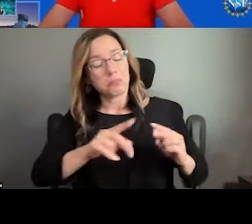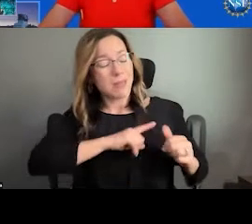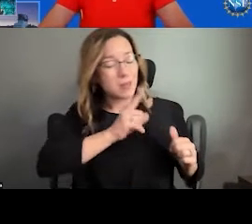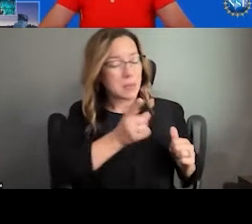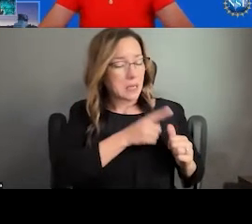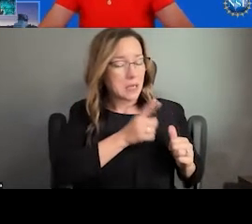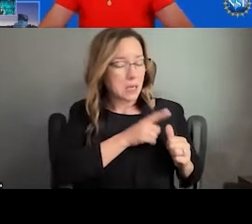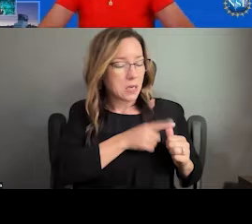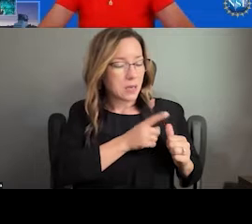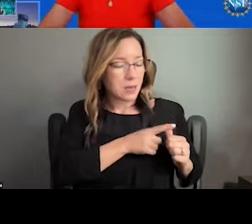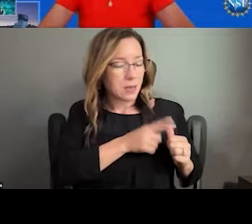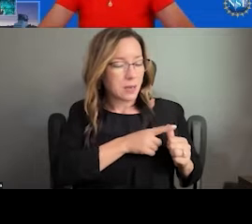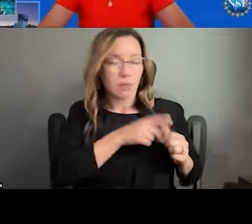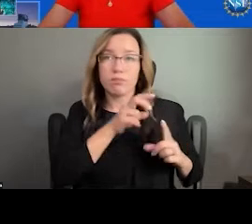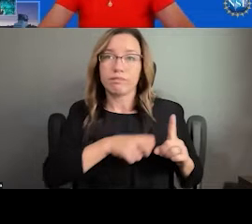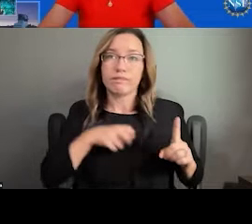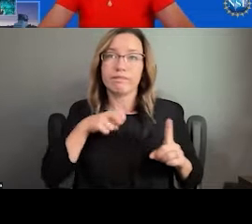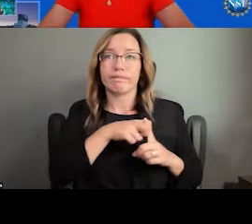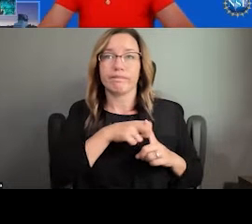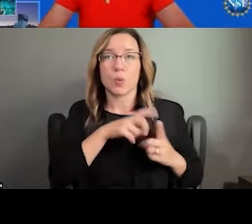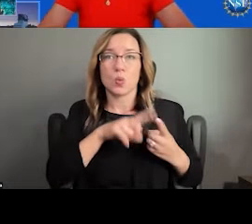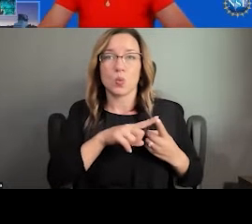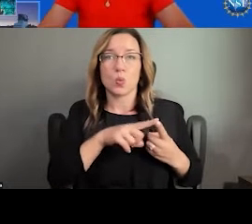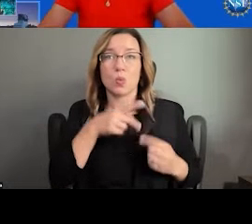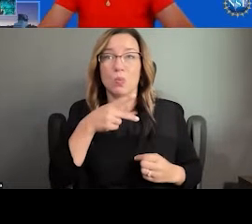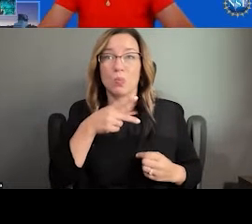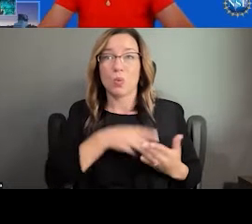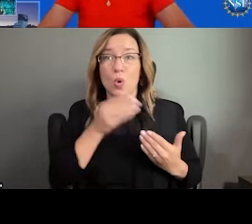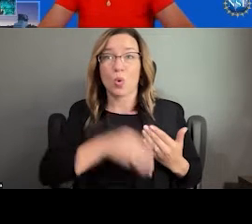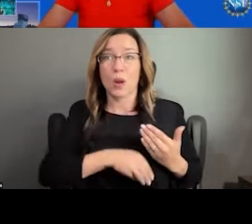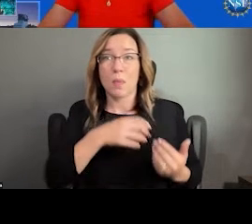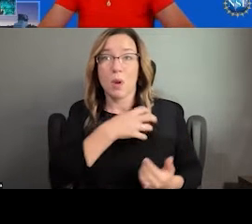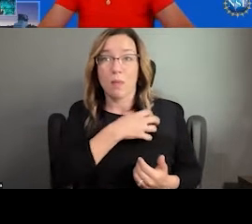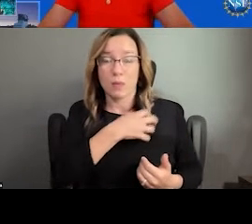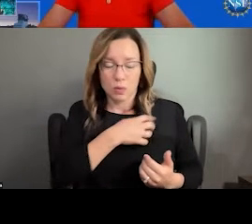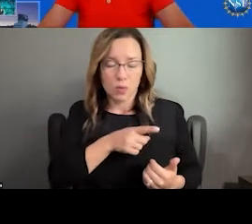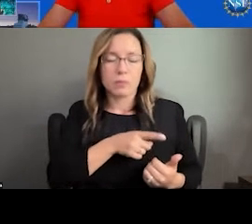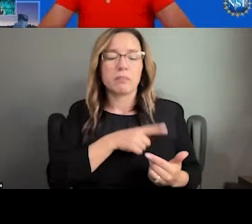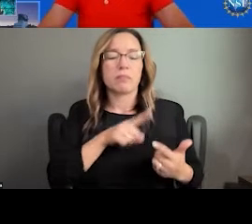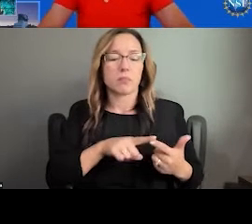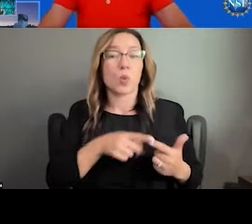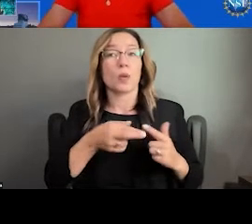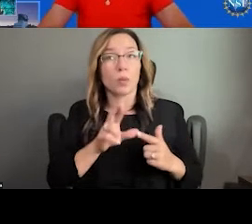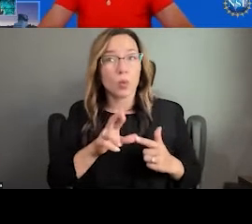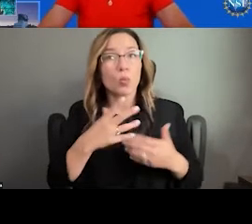it's assigned to a program officer. Through the review process through our Office of